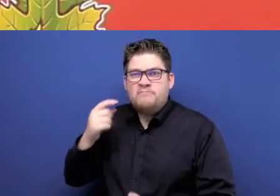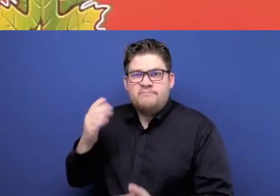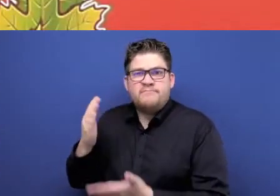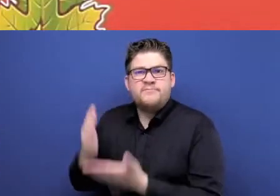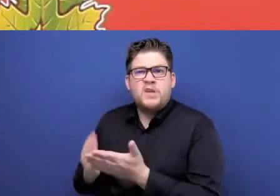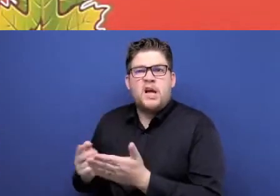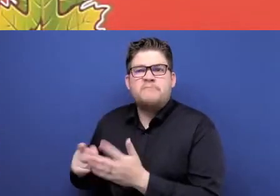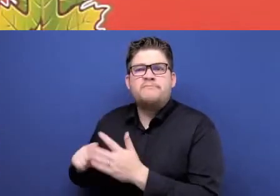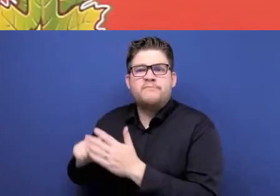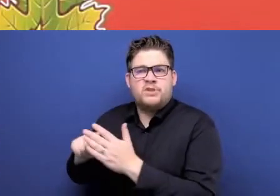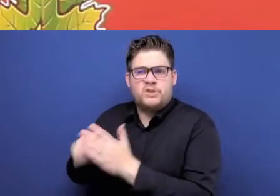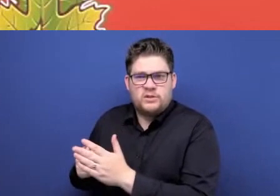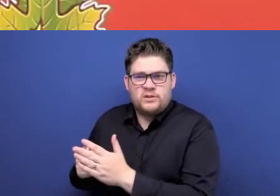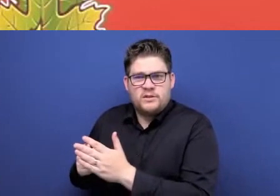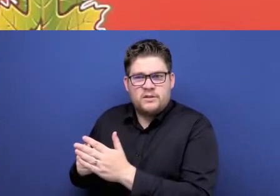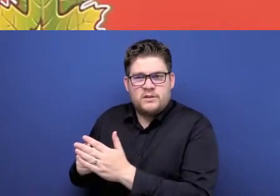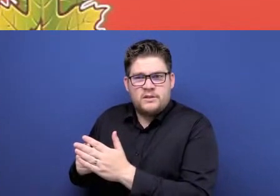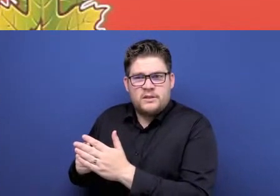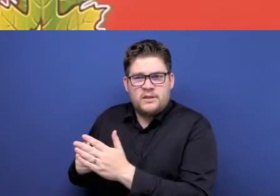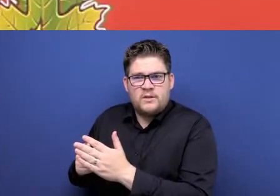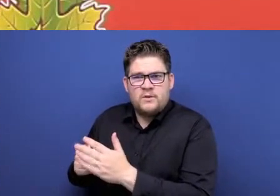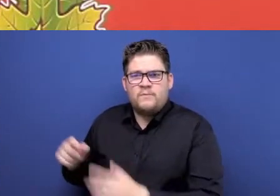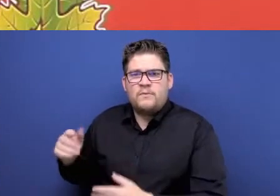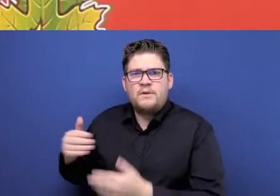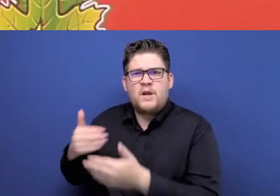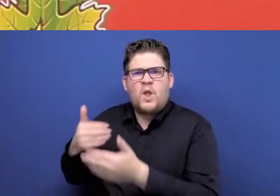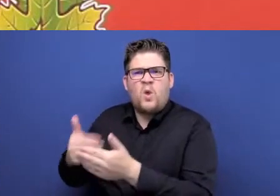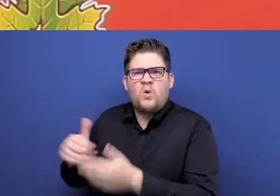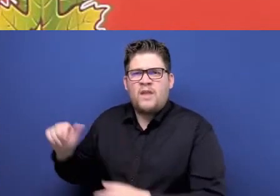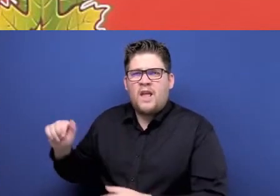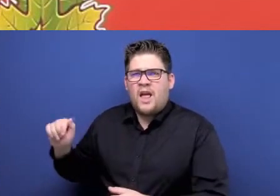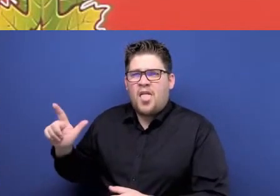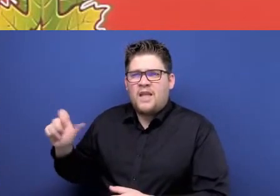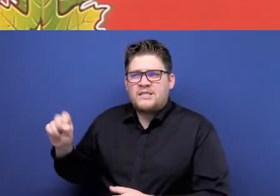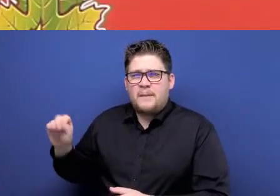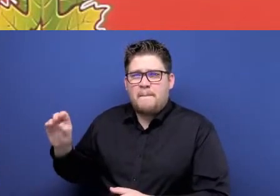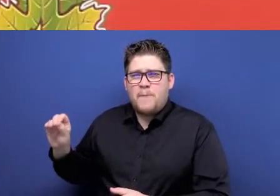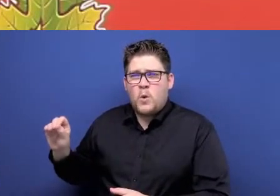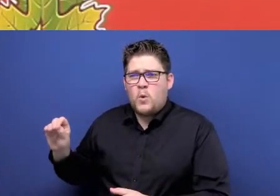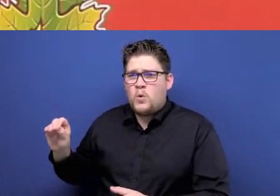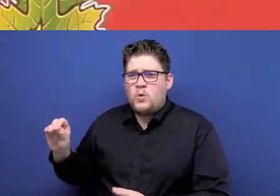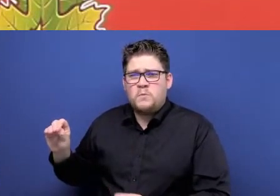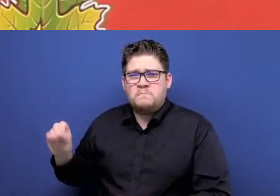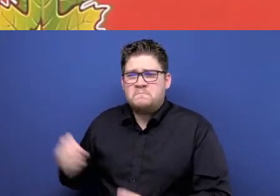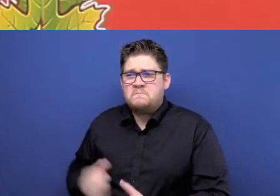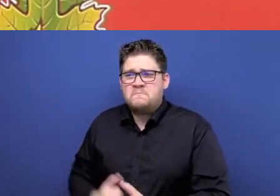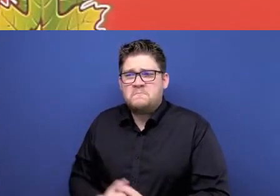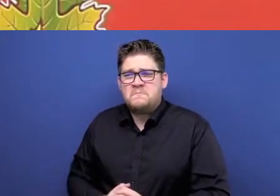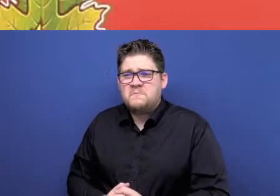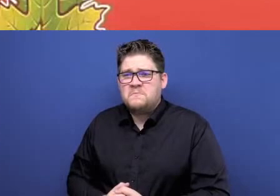concerning for us, and I'm sure for our partners. Me see Welfare service and those are